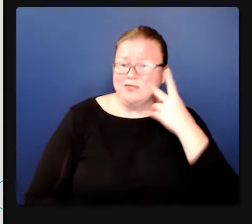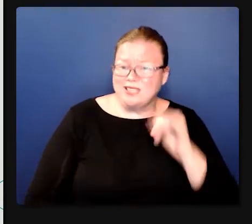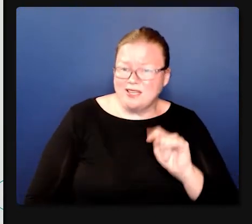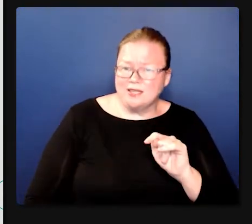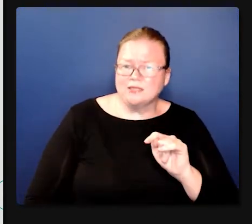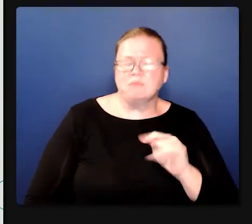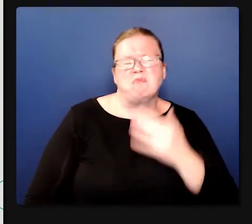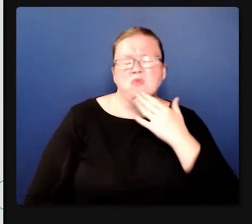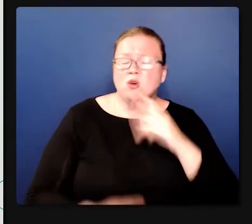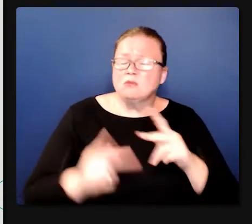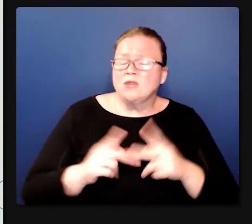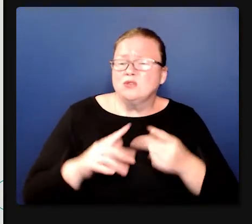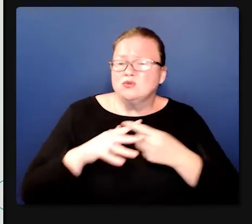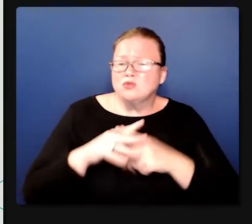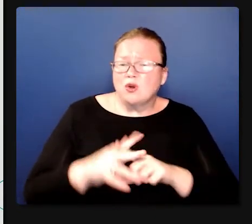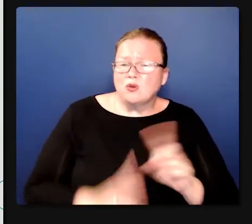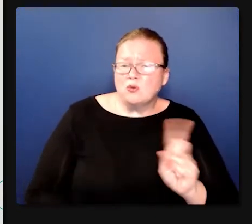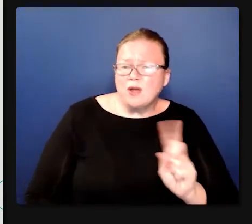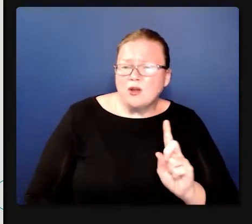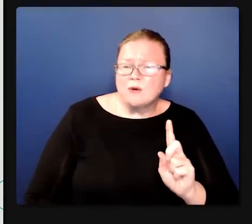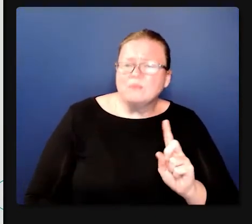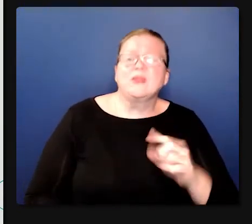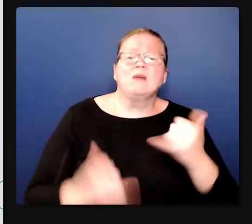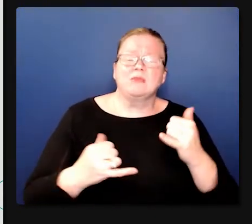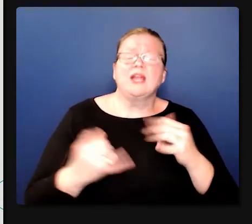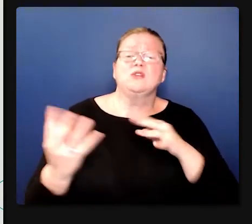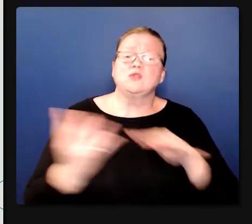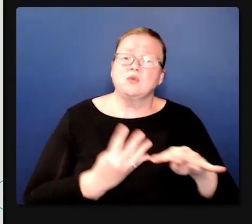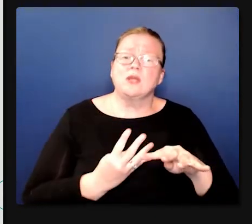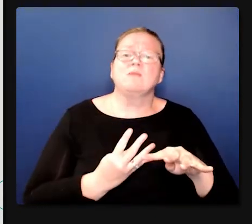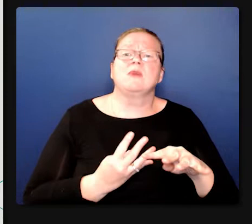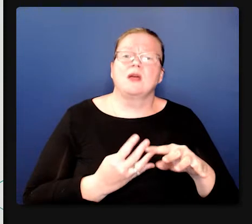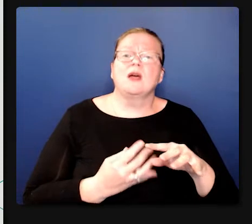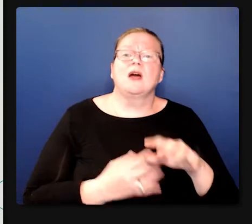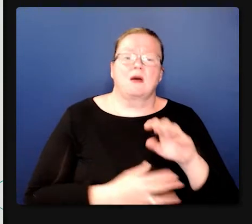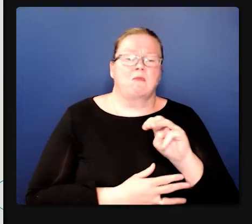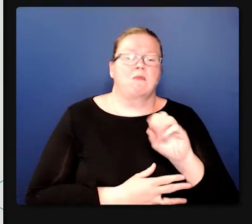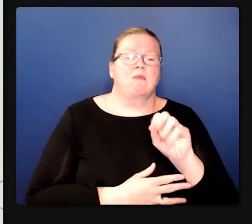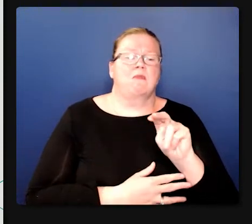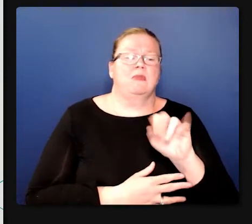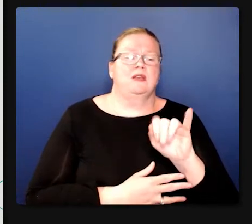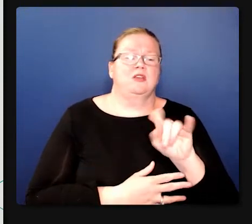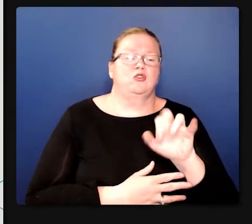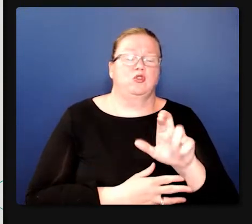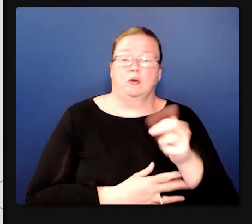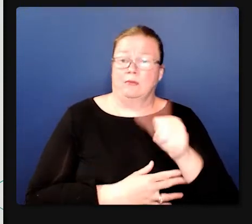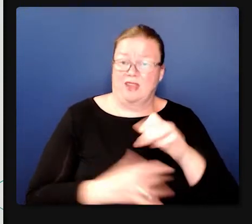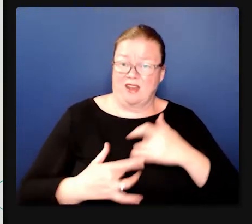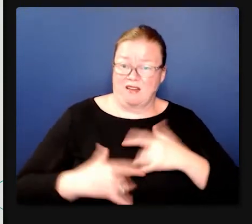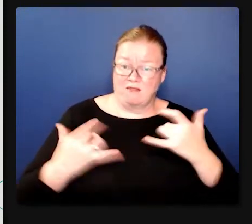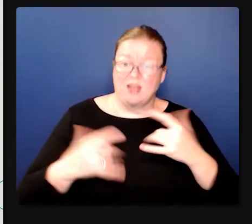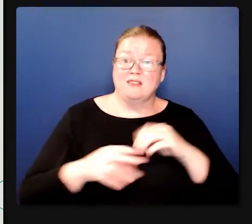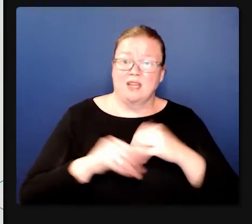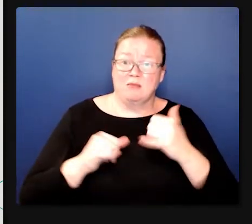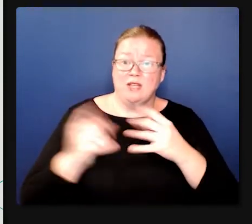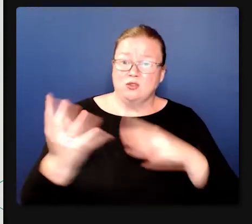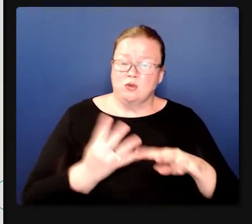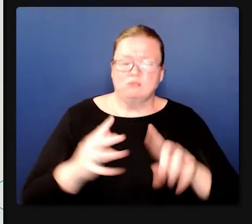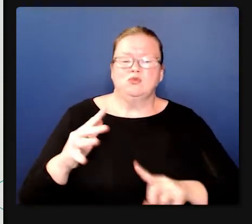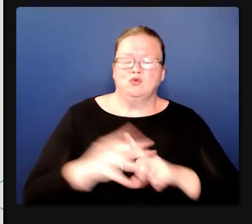A great place to start with PlayStream is the PlayStream monitor view. Any event that comes into PlayStream will show up in this view.